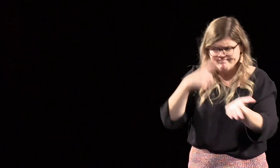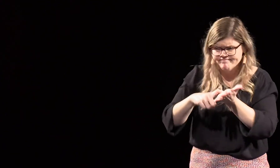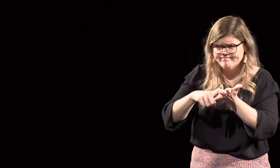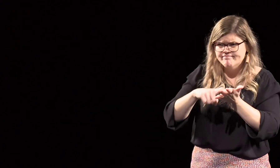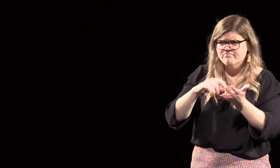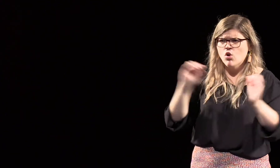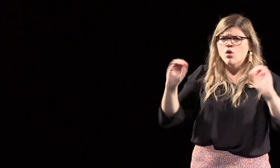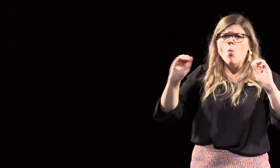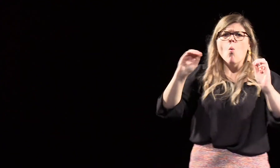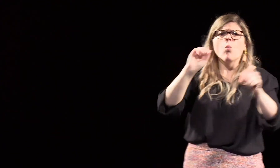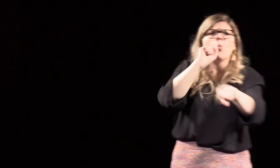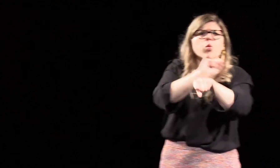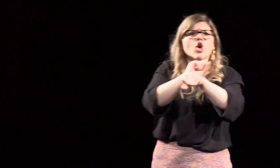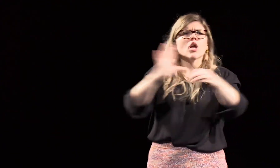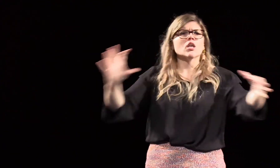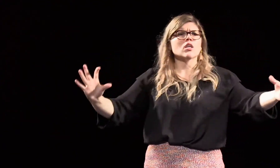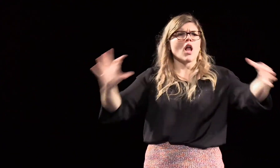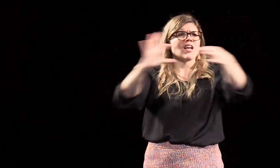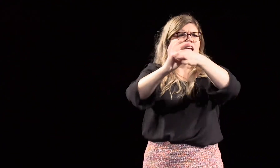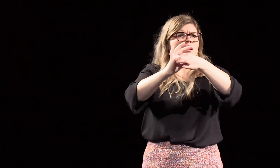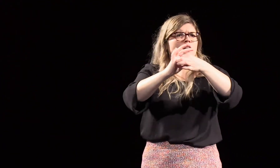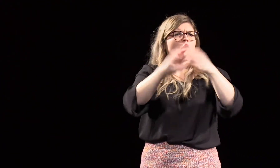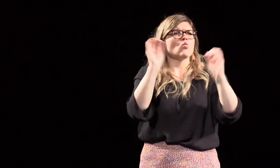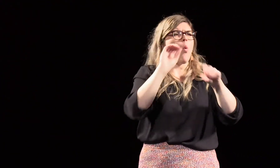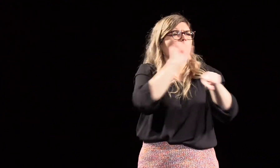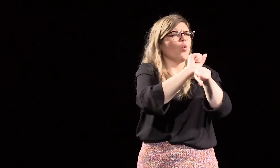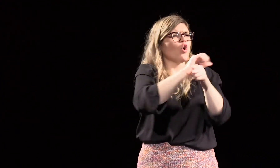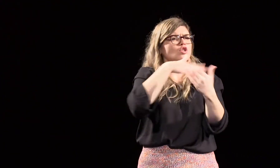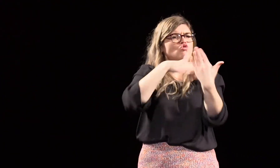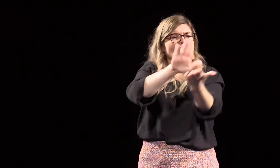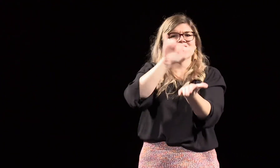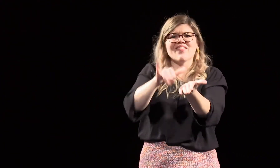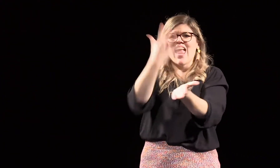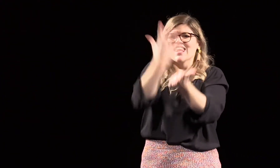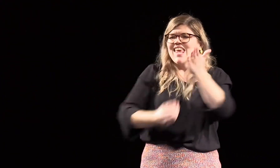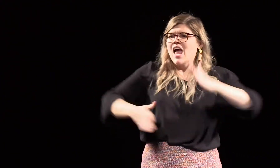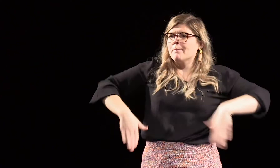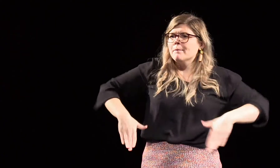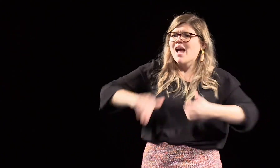But then you notice, there's no link to that among